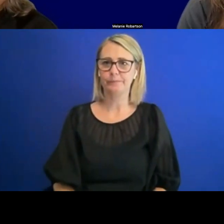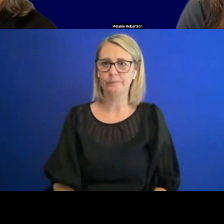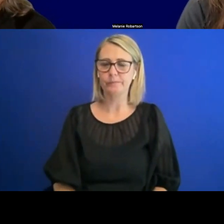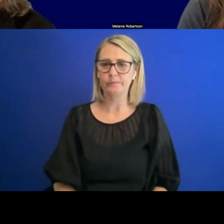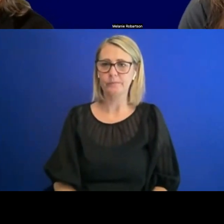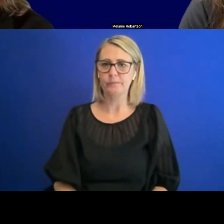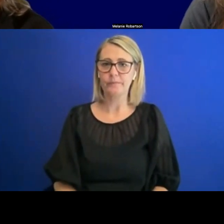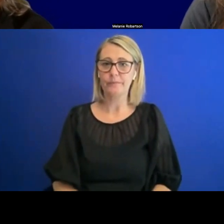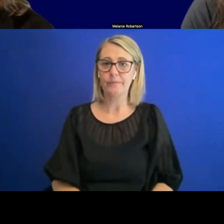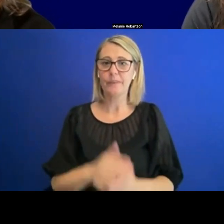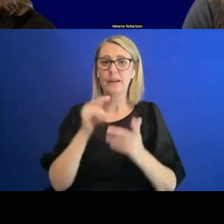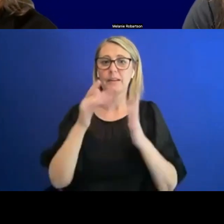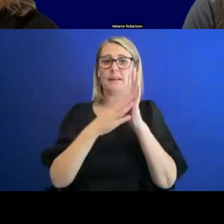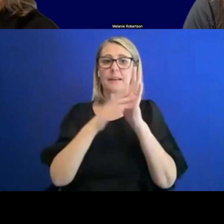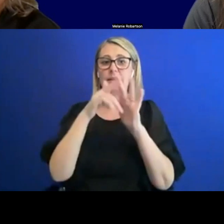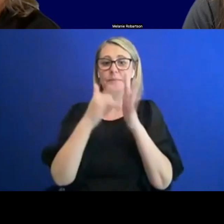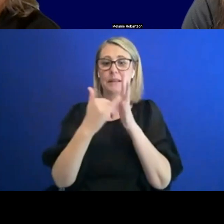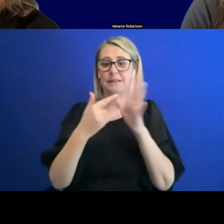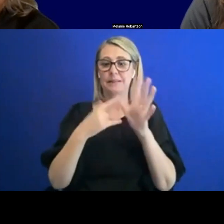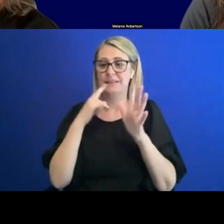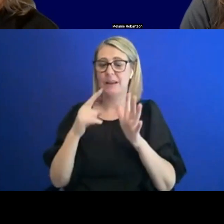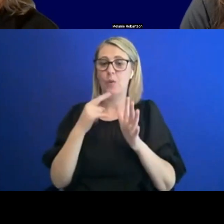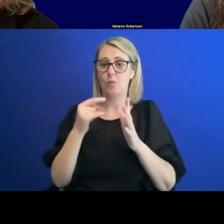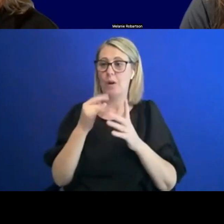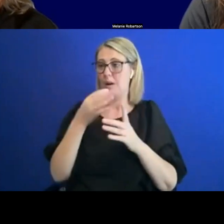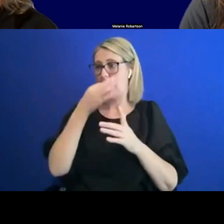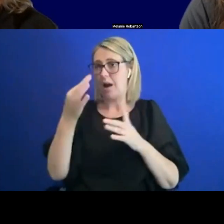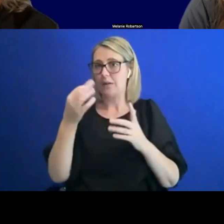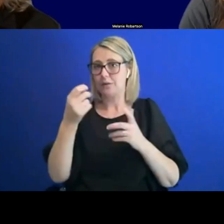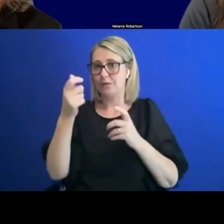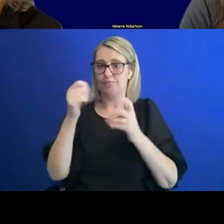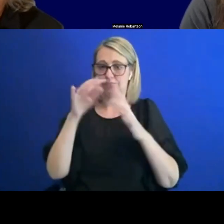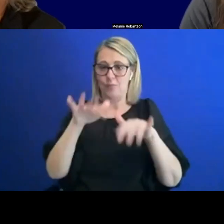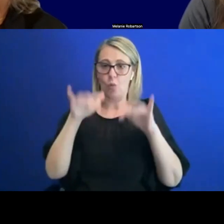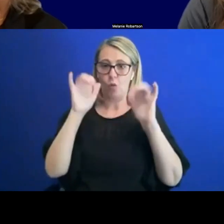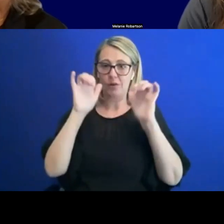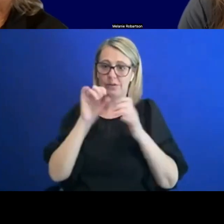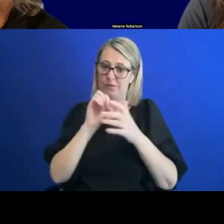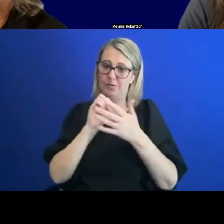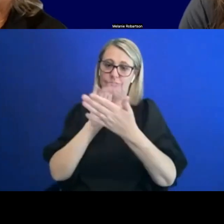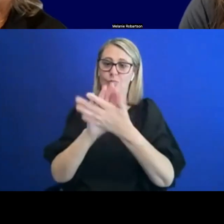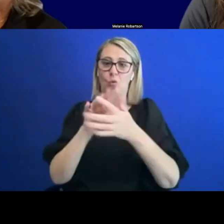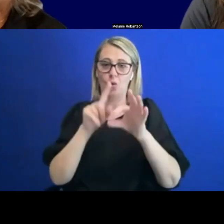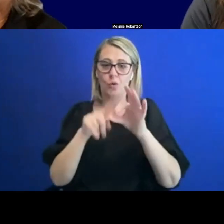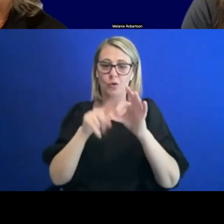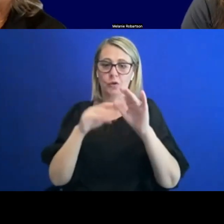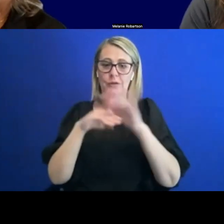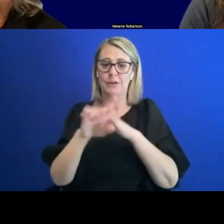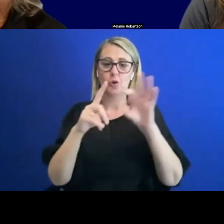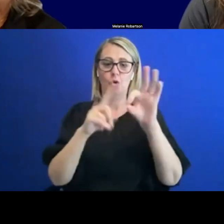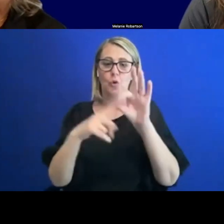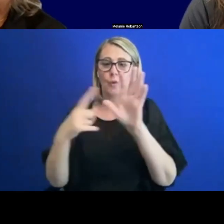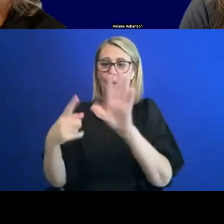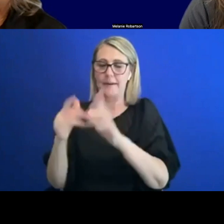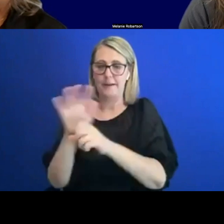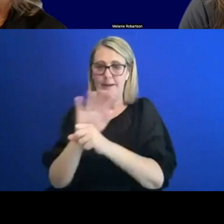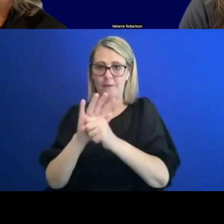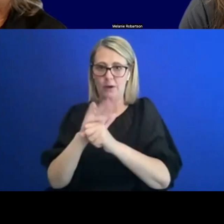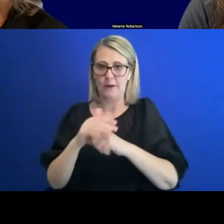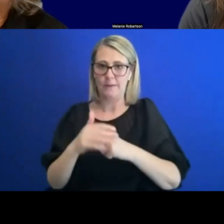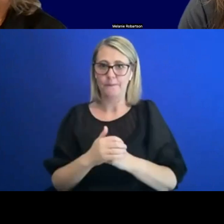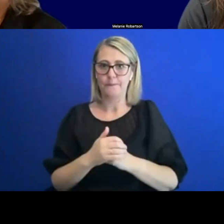We invite our audience to put their questions in the Q and A function. If you are an Auslan